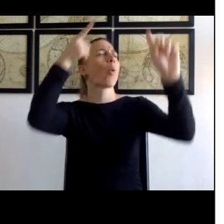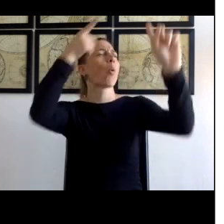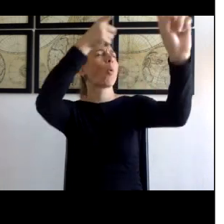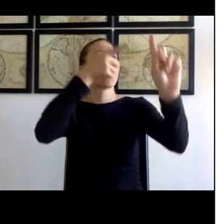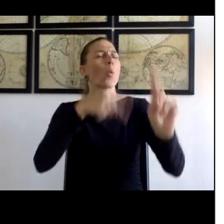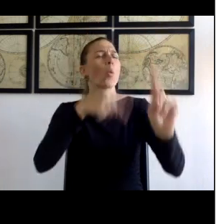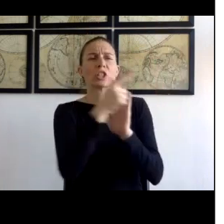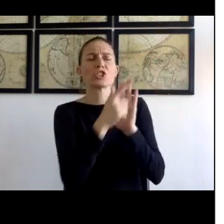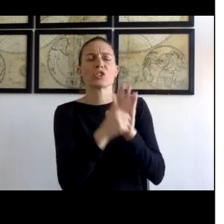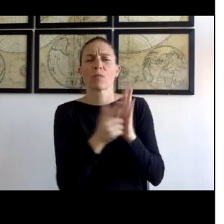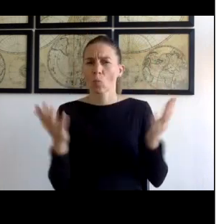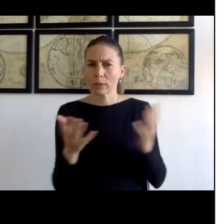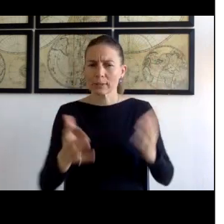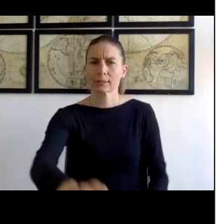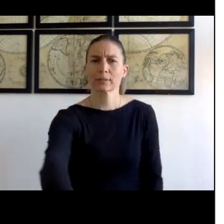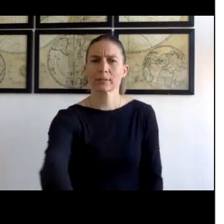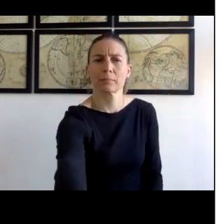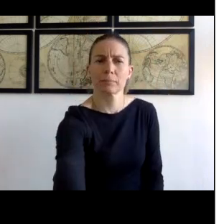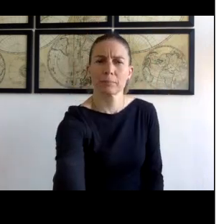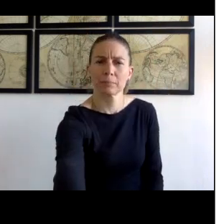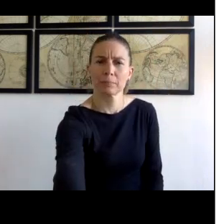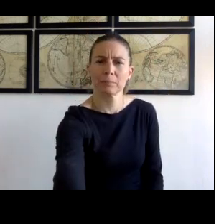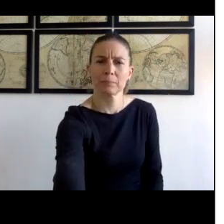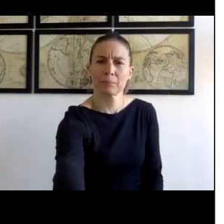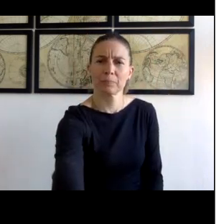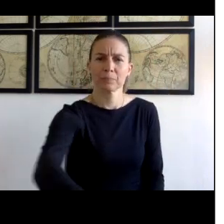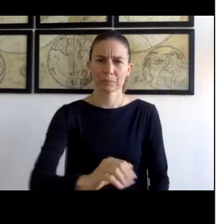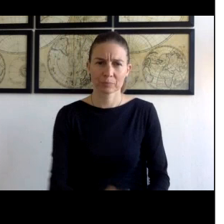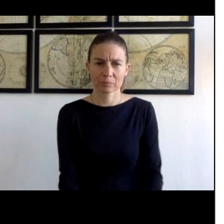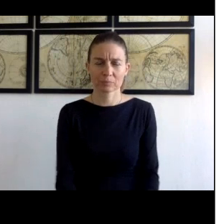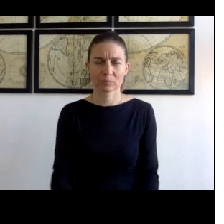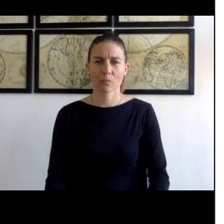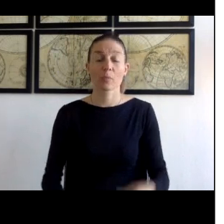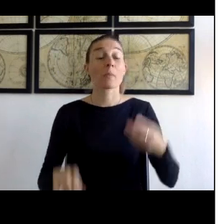as well as the timelines for the national transposition,